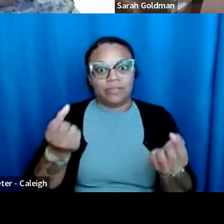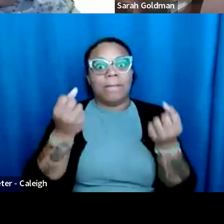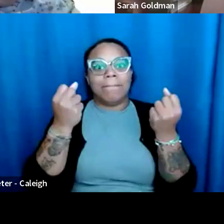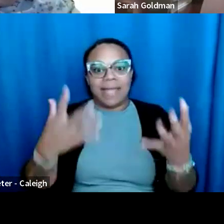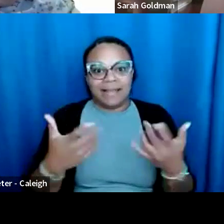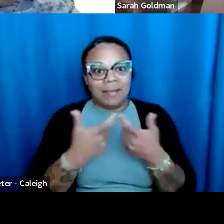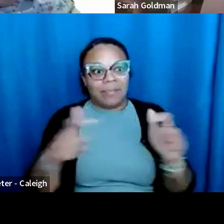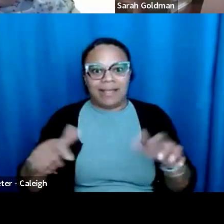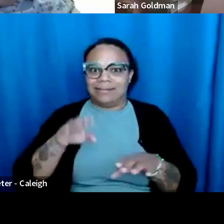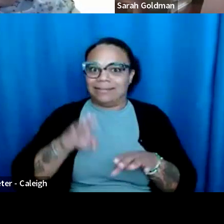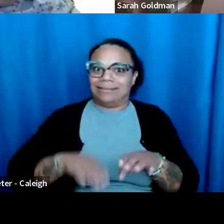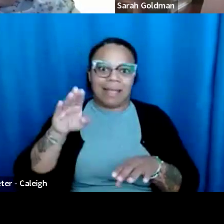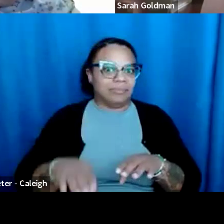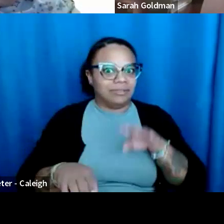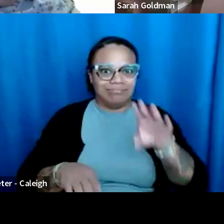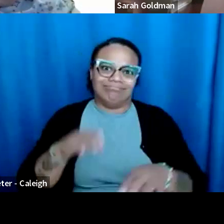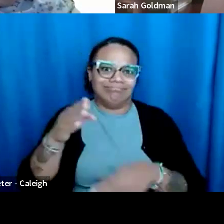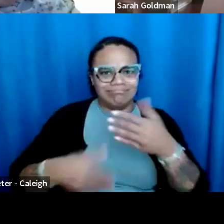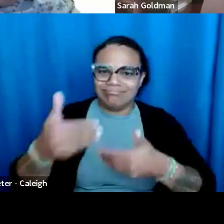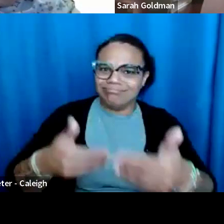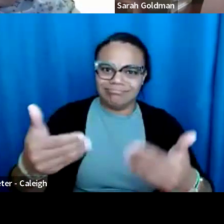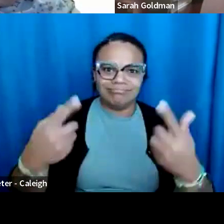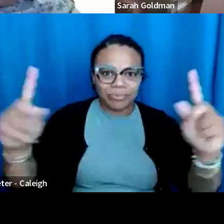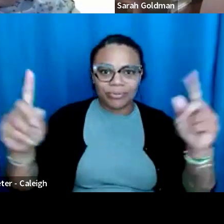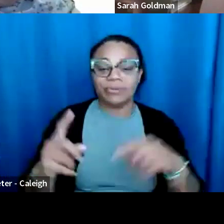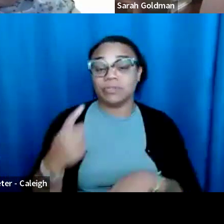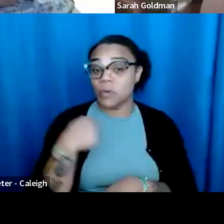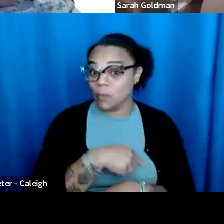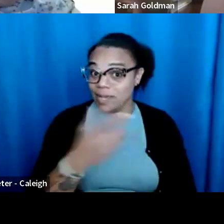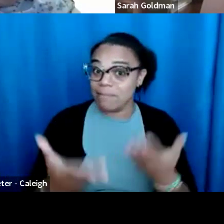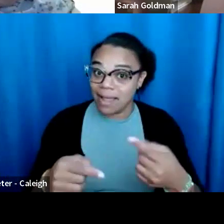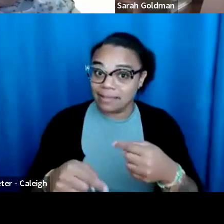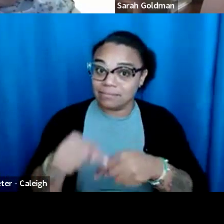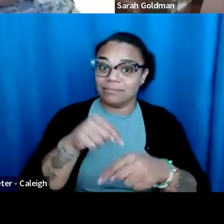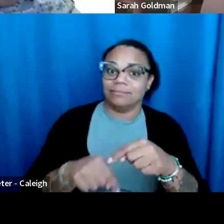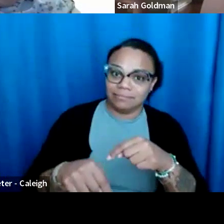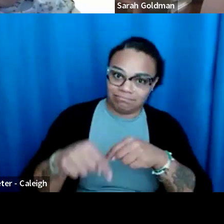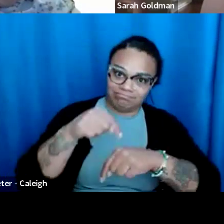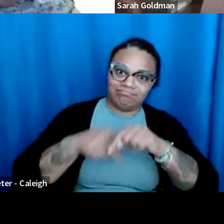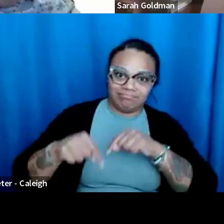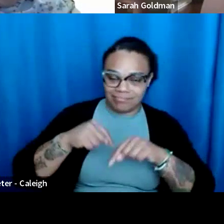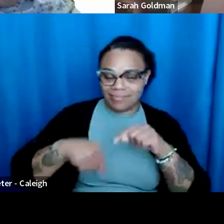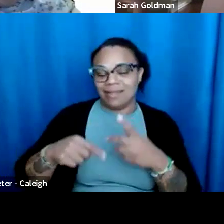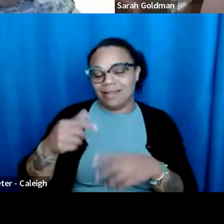So we may be getting knocked back a step or two every couple of years or so.